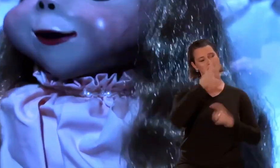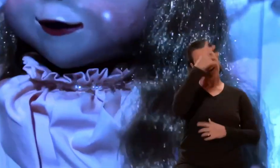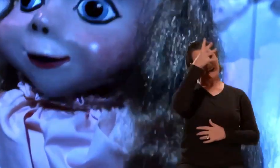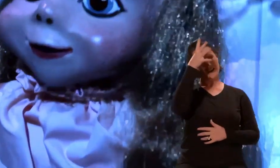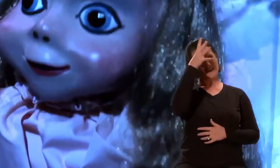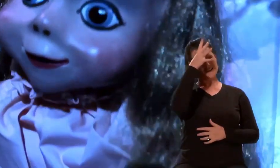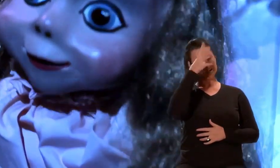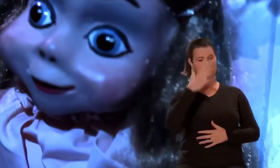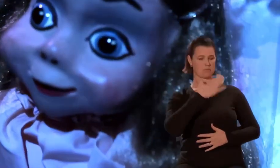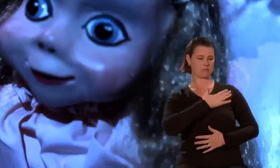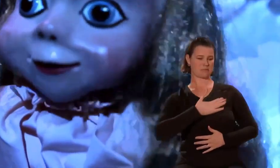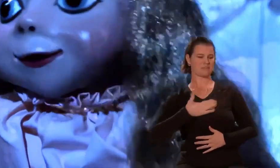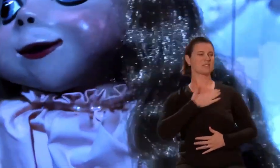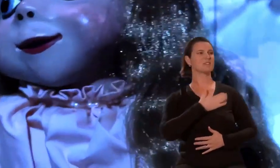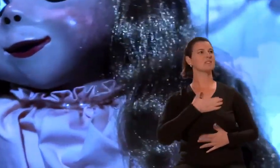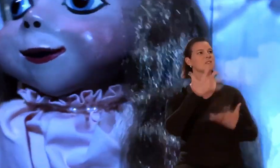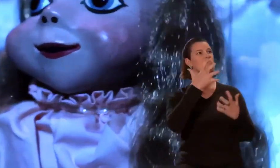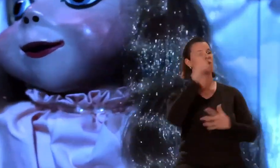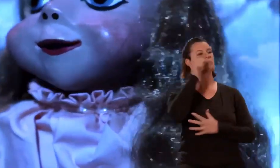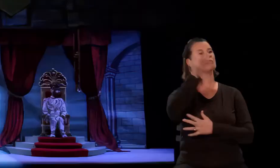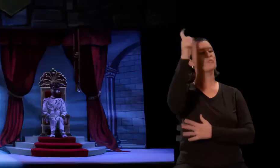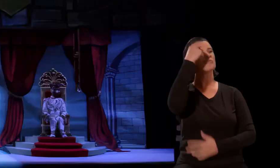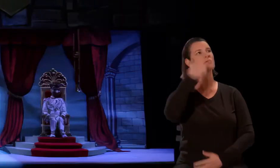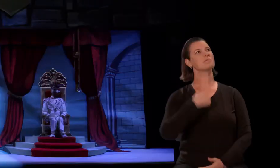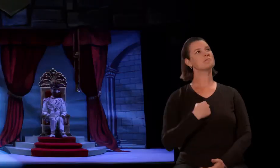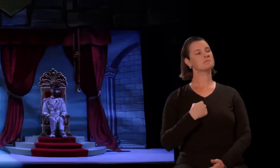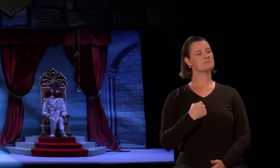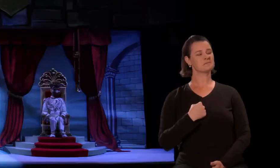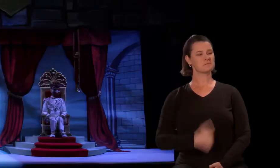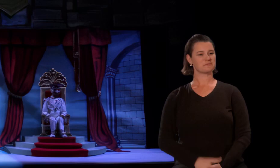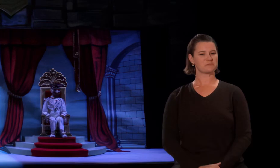Please get the moon for me